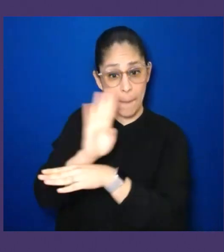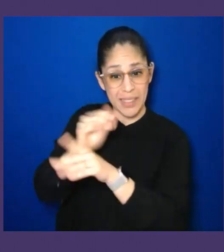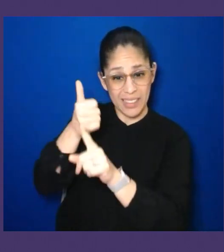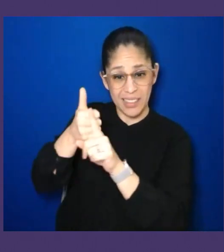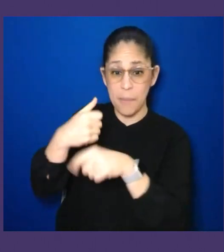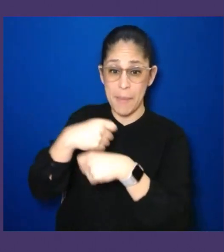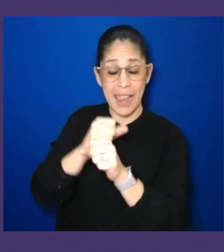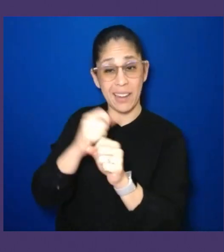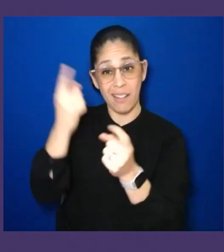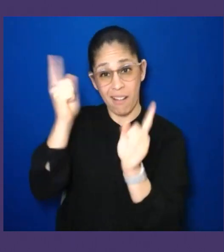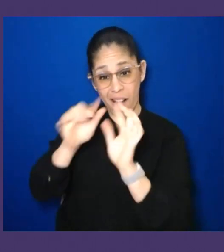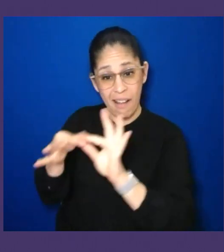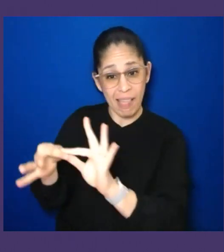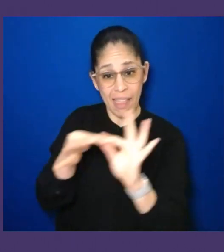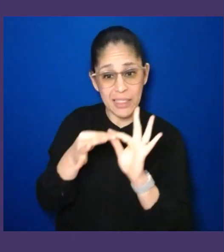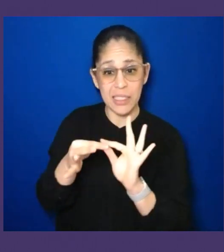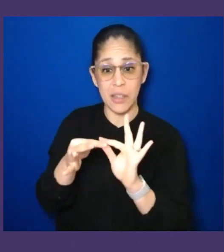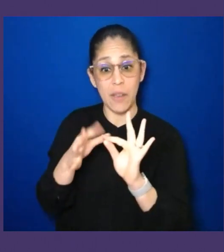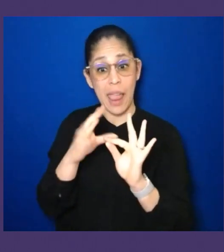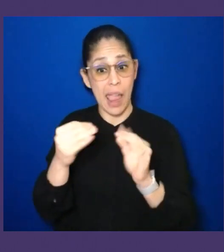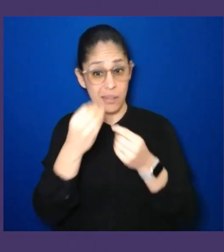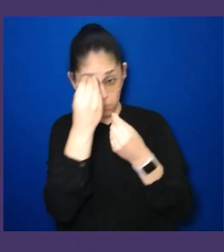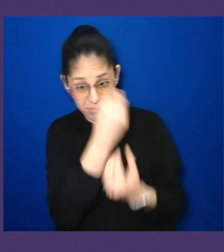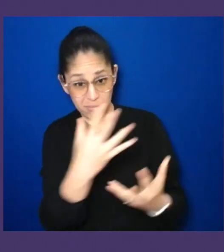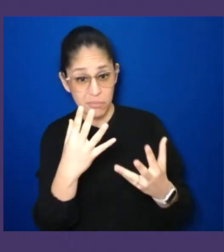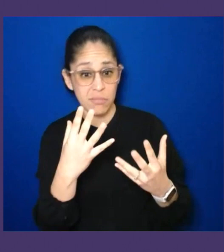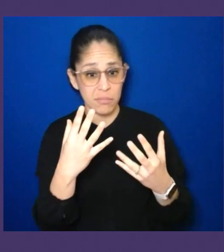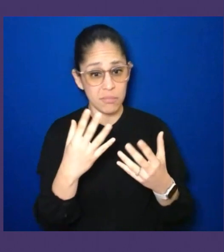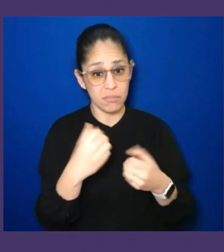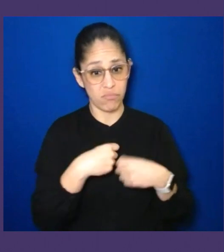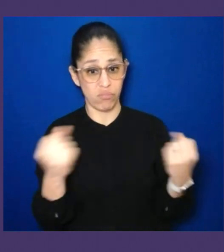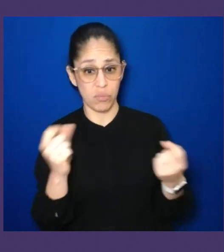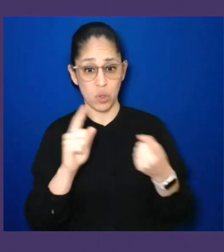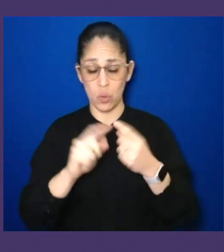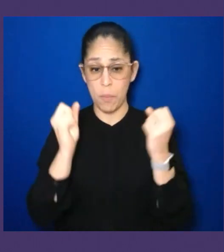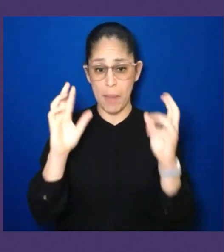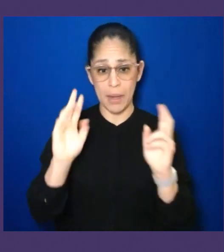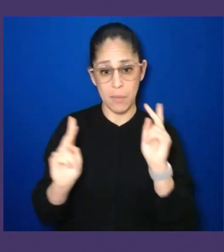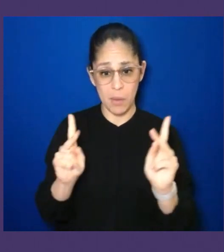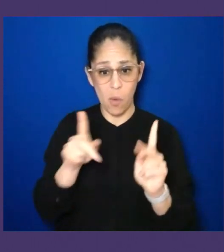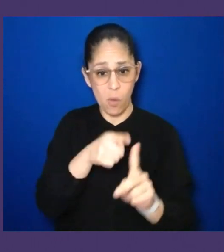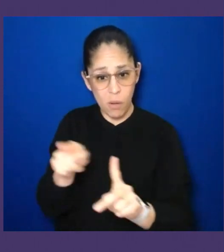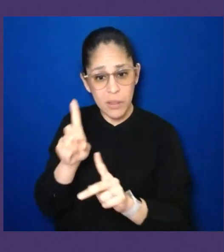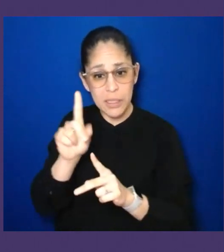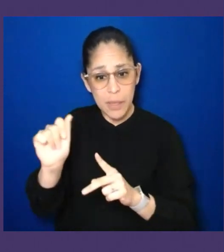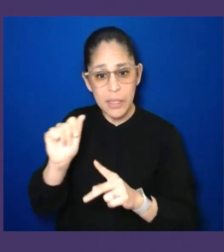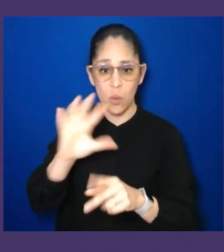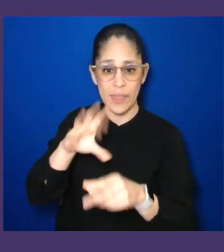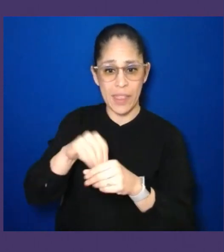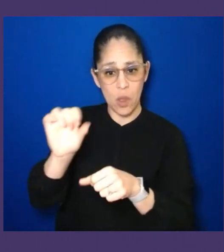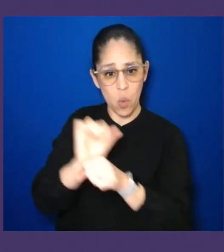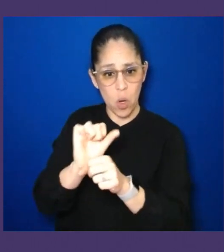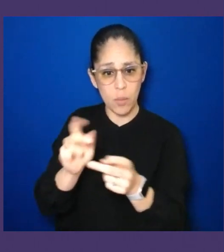they're then bringing transparency to a historic problem area, and then obviously the under-representation